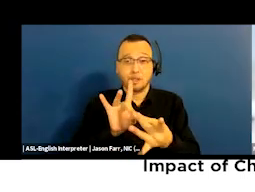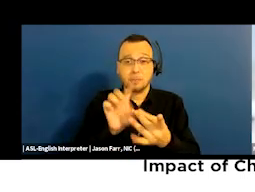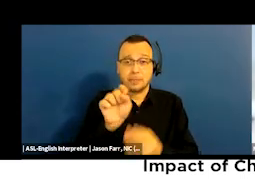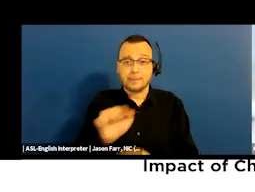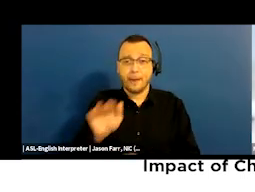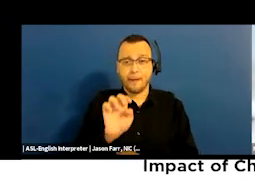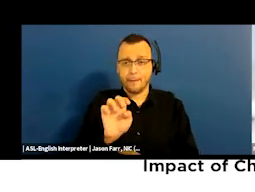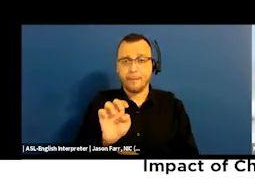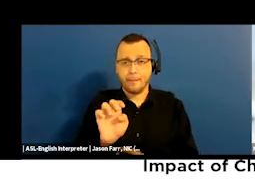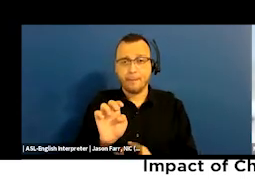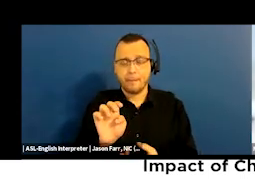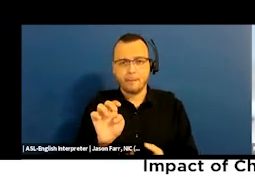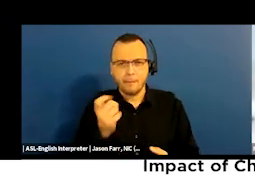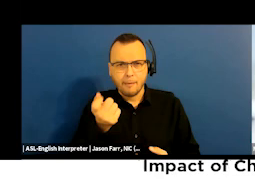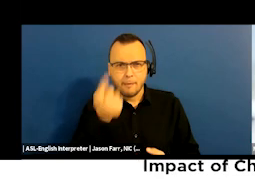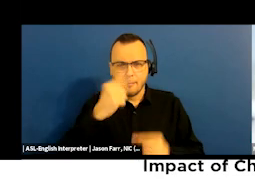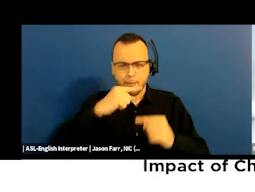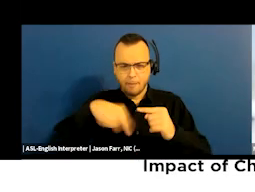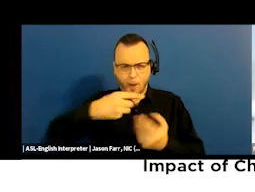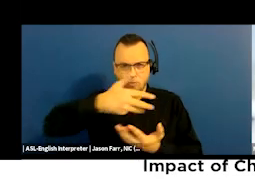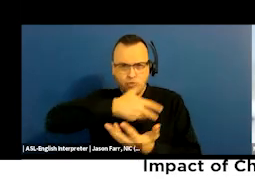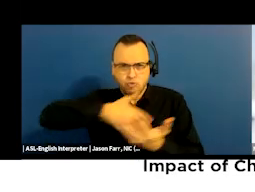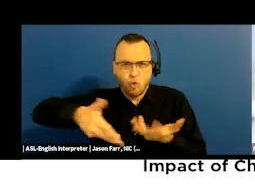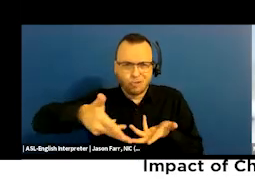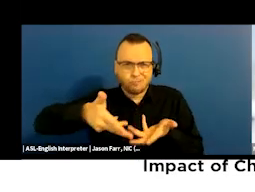don't always recognize different sensations in their bodies.